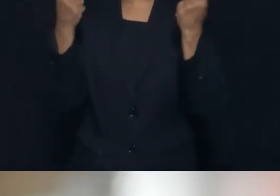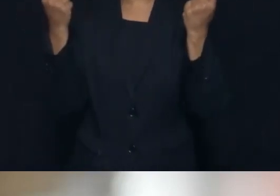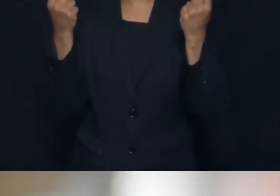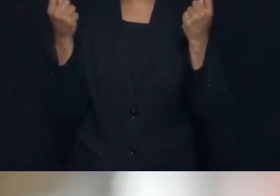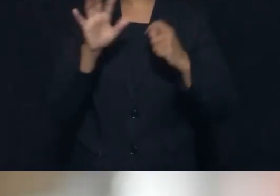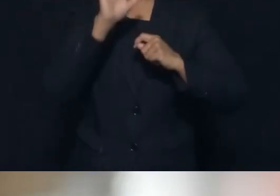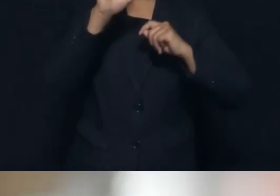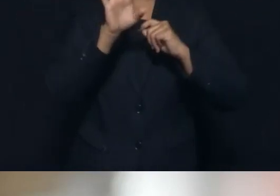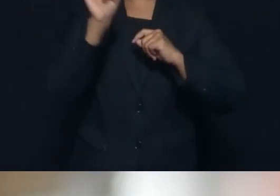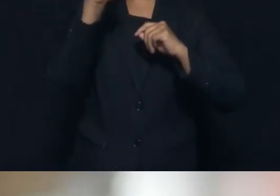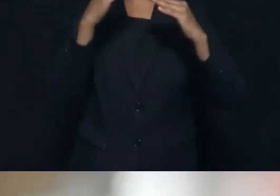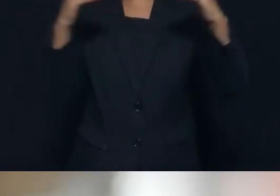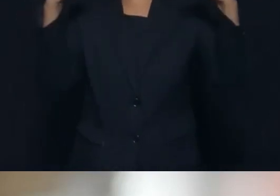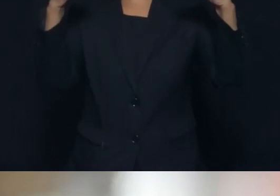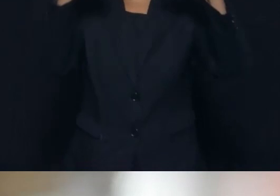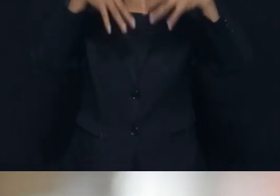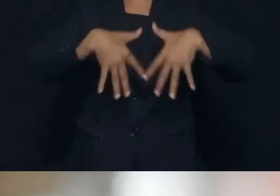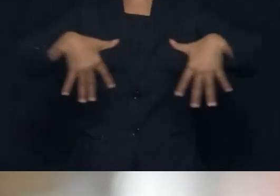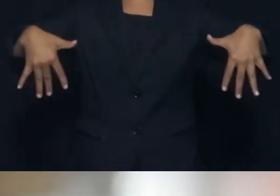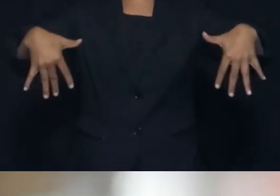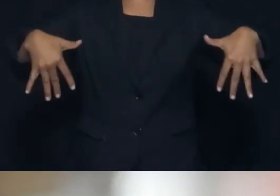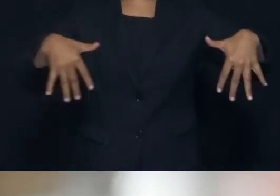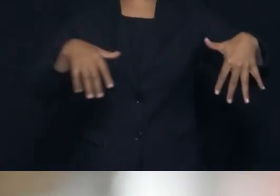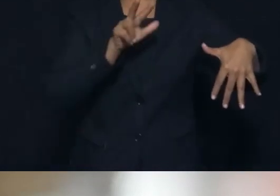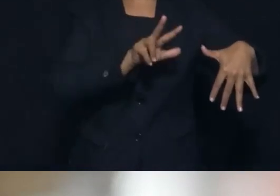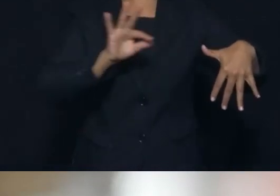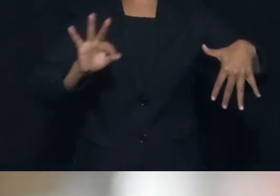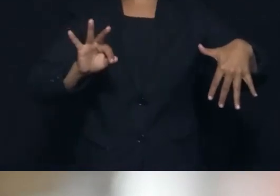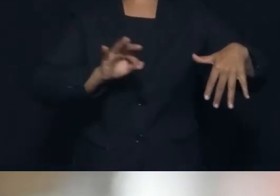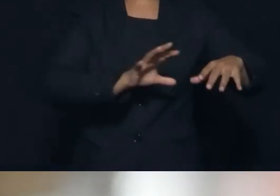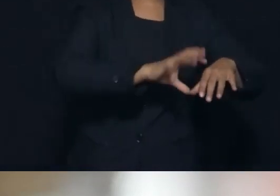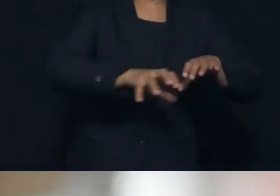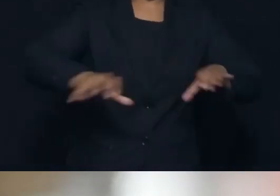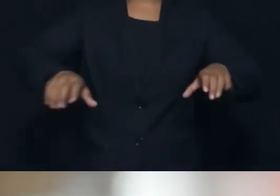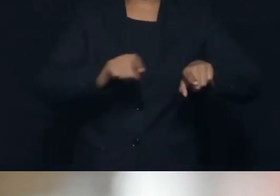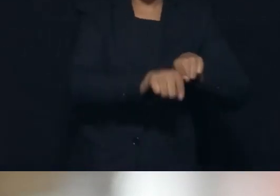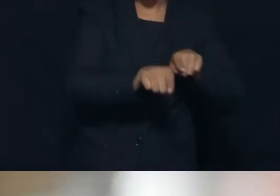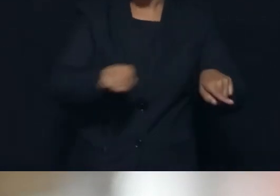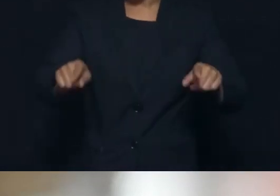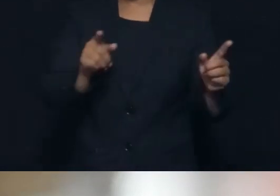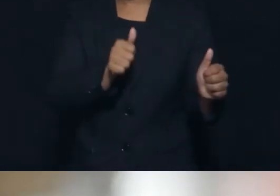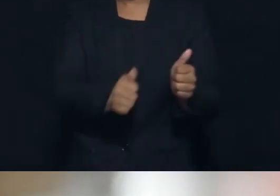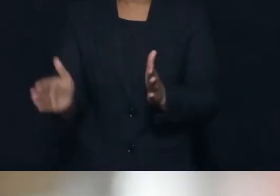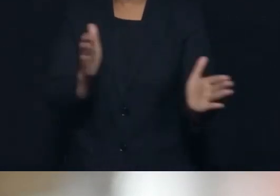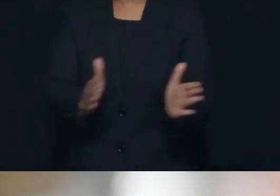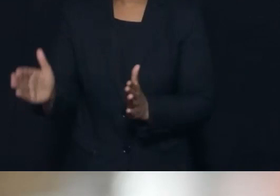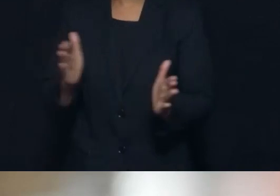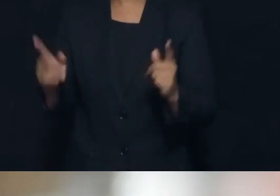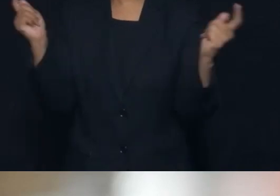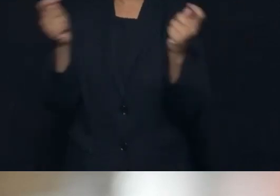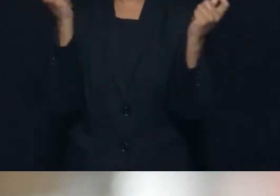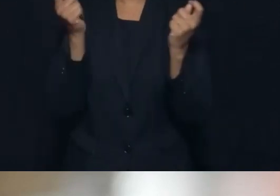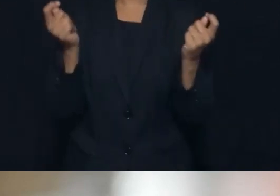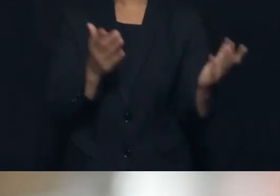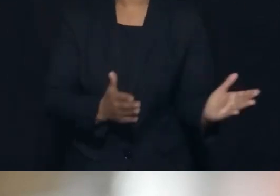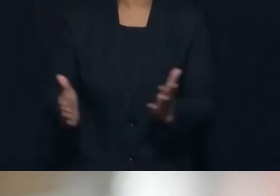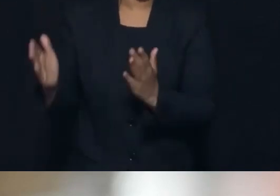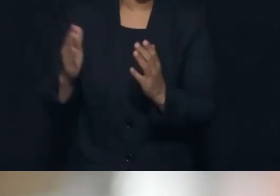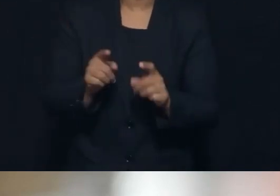On your side, on the side of persons with disabilities, we really need to see the presence,